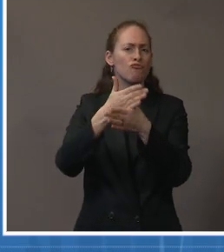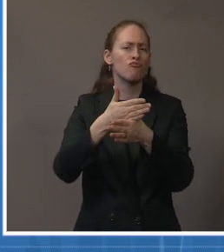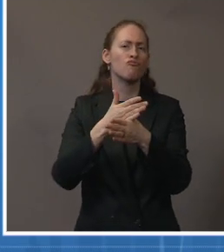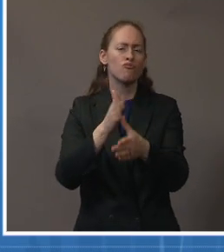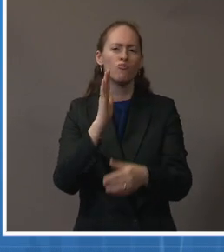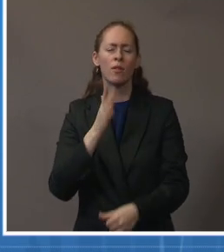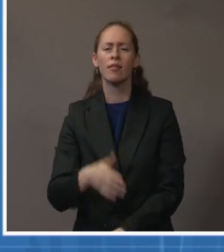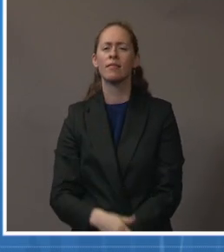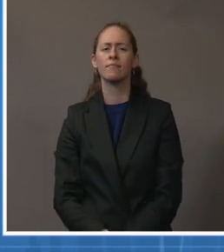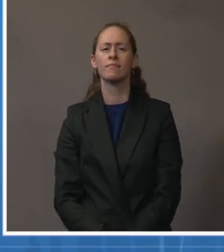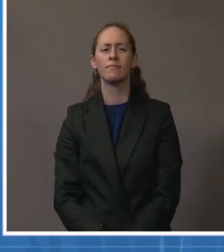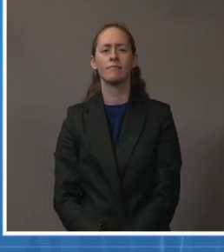Mr. Zients: Next question.